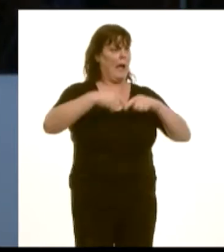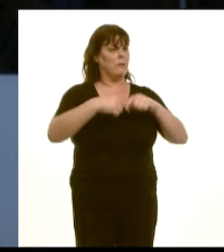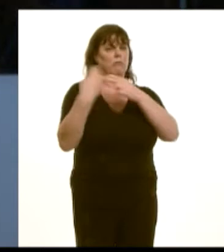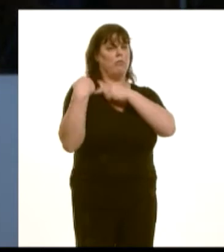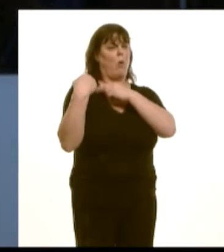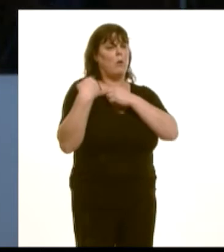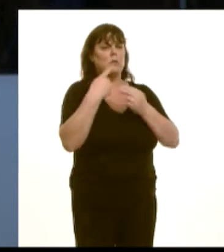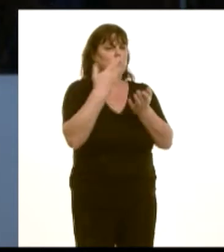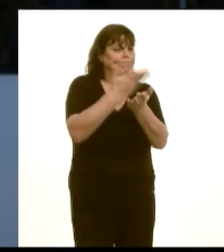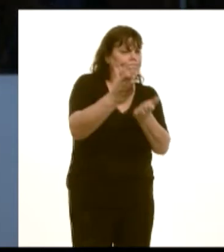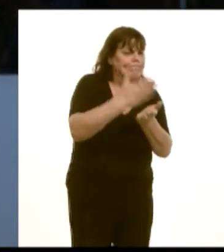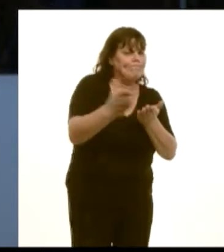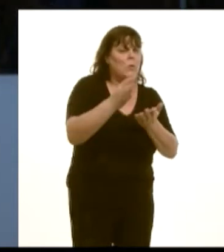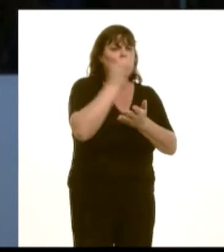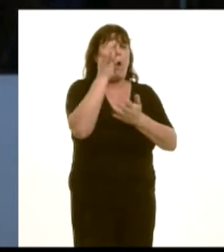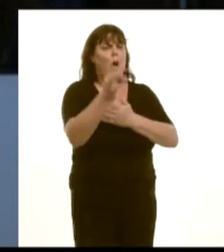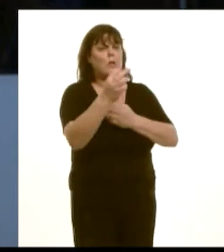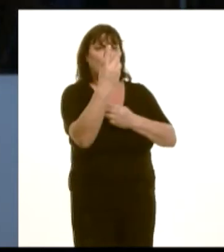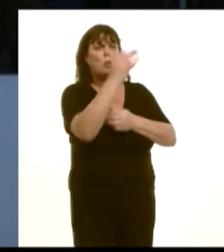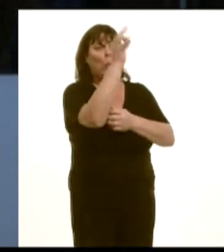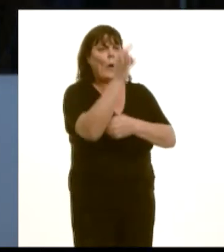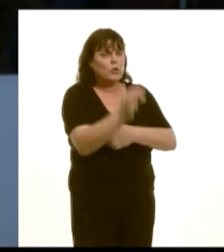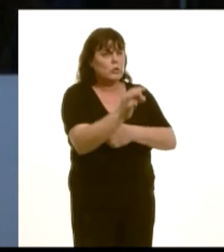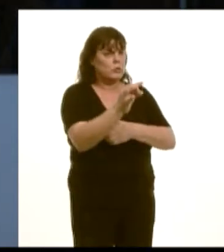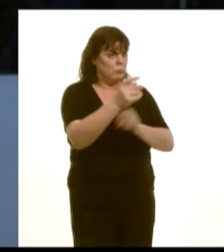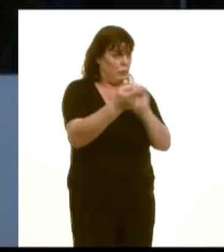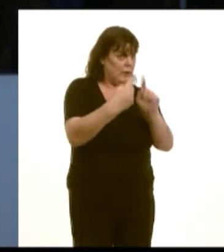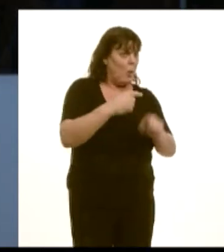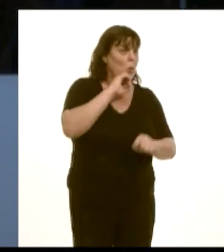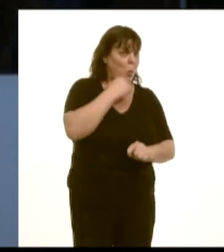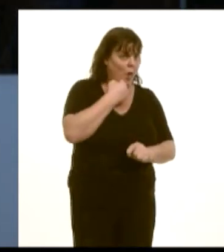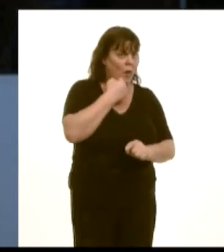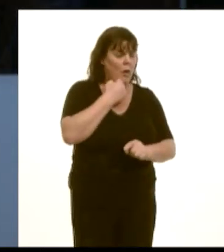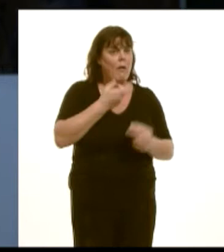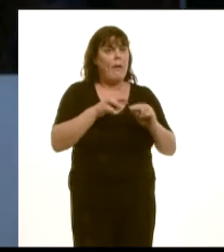or could you answer these two simple questions as to whether you have had any discussions